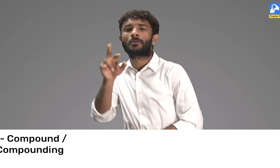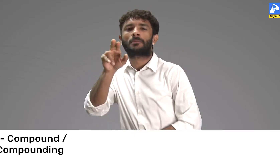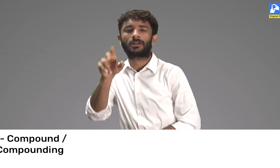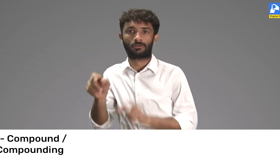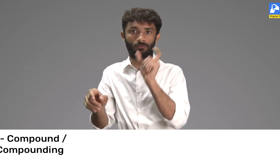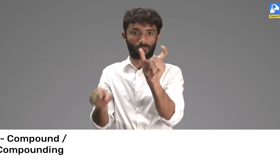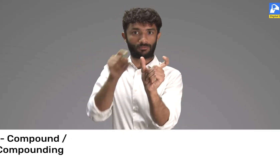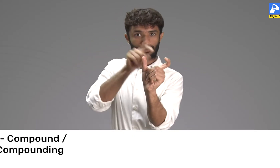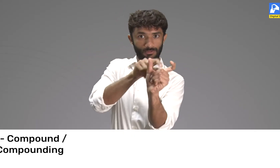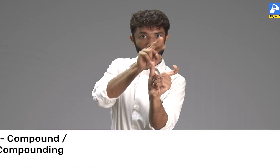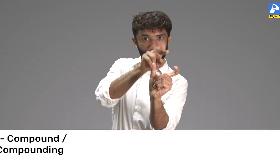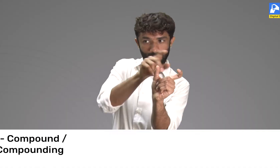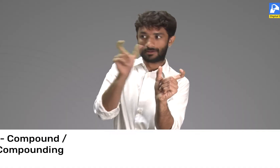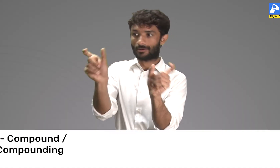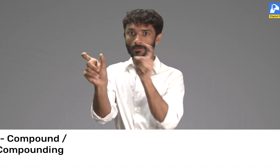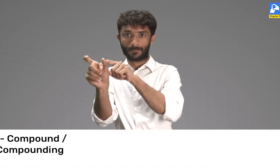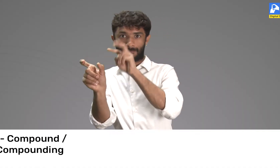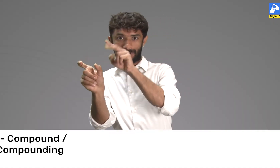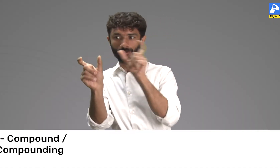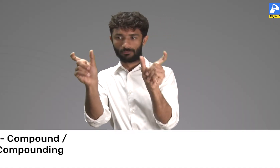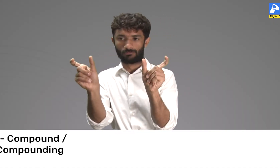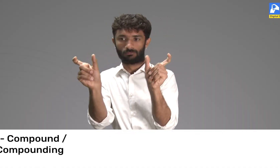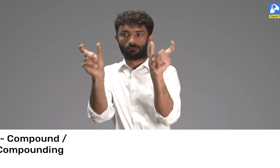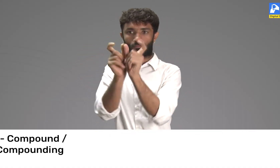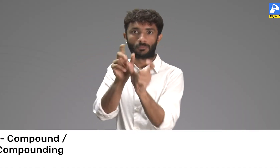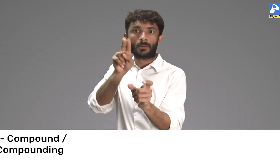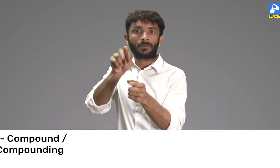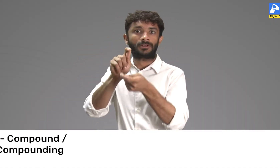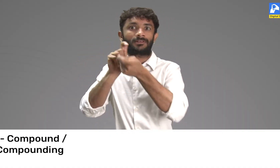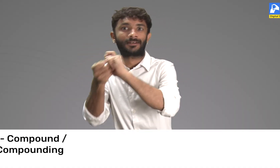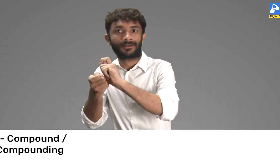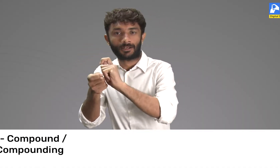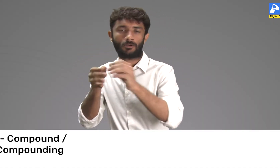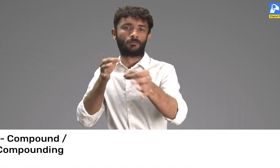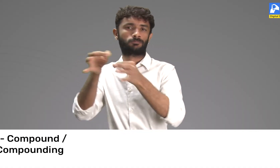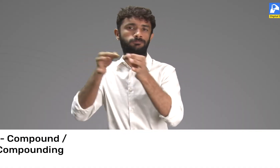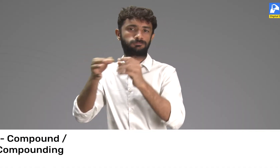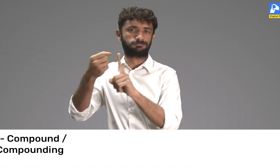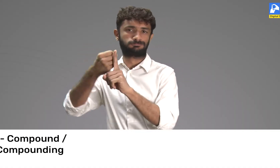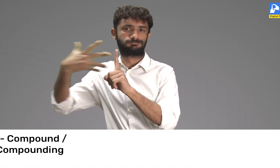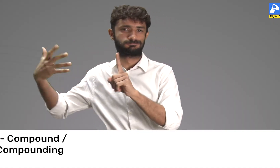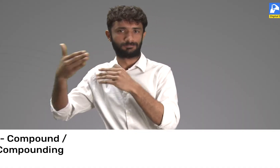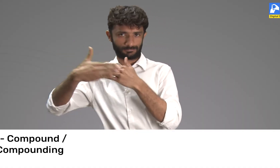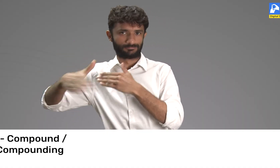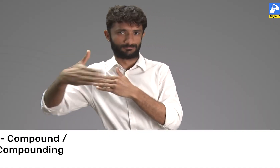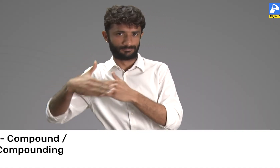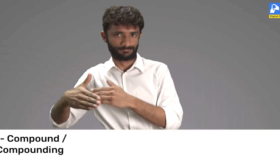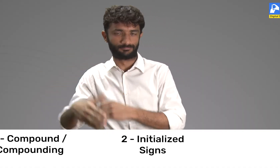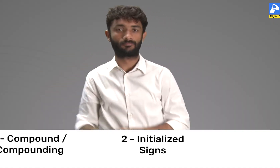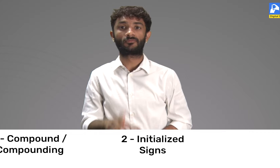This involves combining two independent words to make a new independent word. I will explain this in detail later.